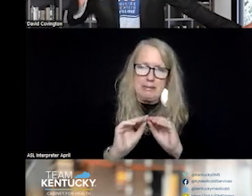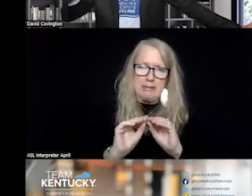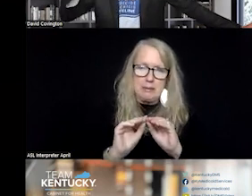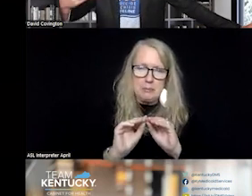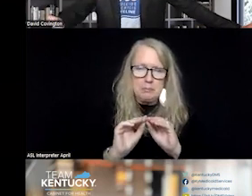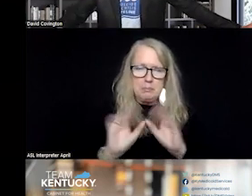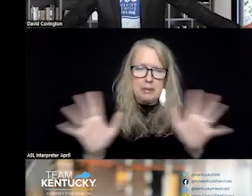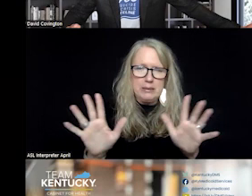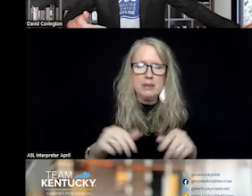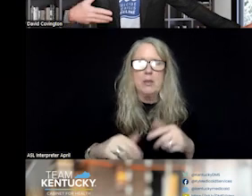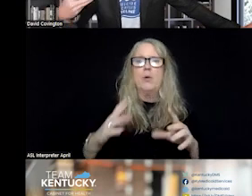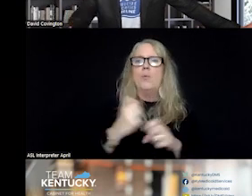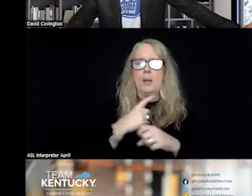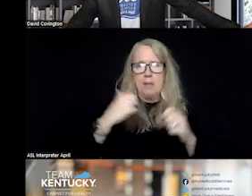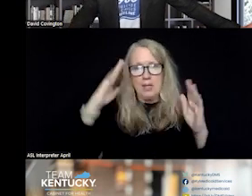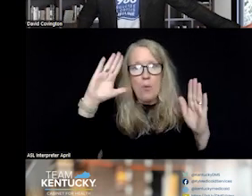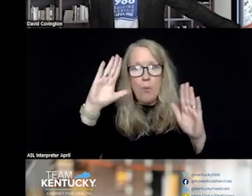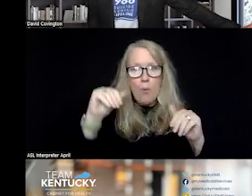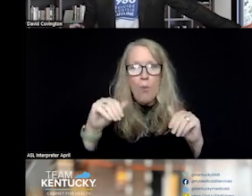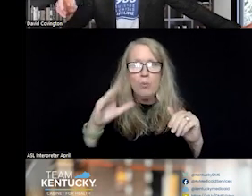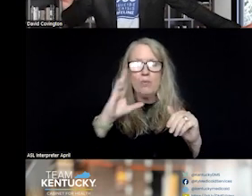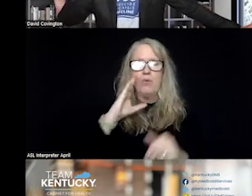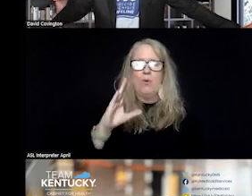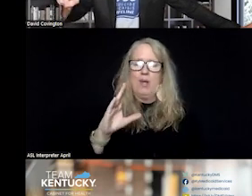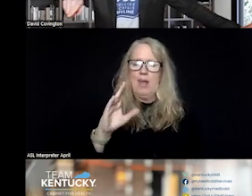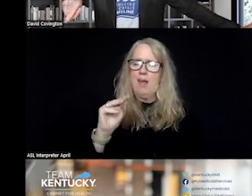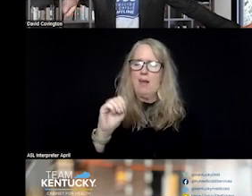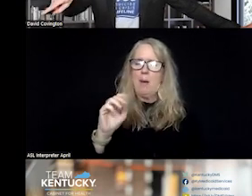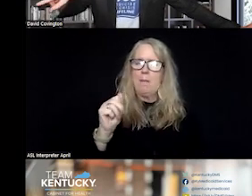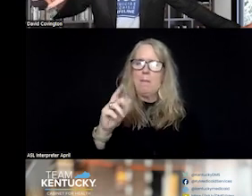IT A HOPEFUL AND METAPHOR, IF YOU WILL. IT IS THOSE QUILTS THAT